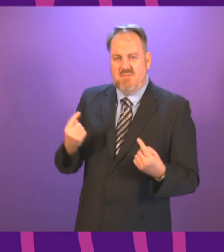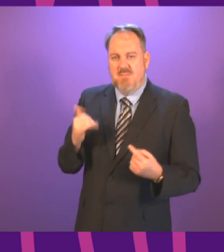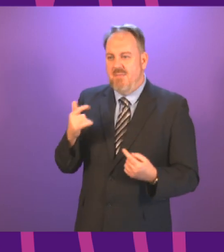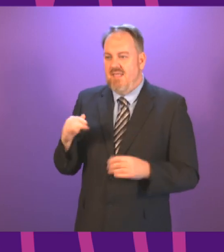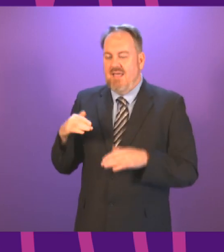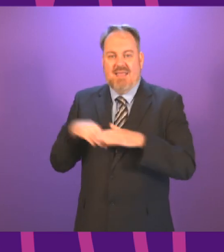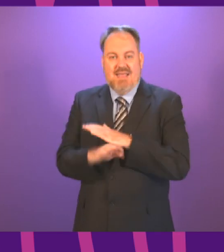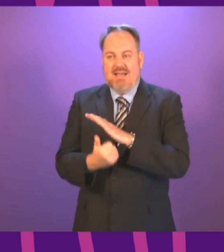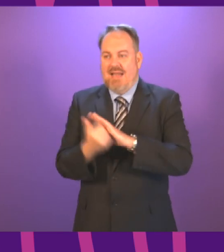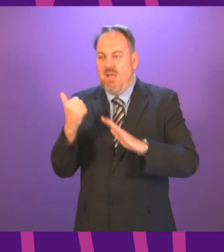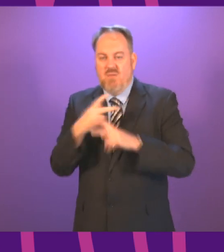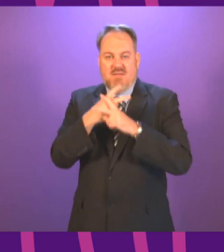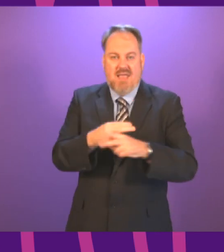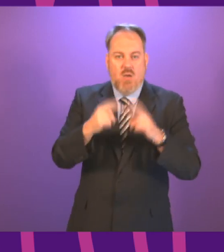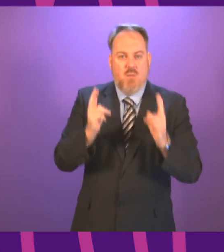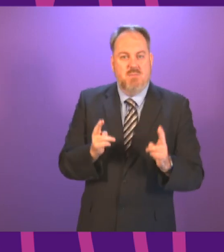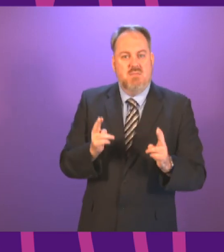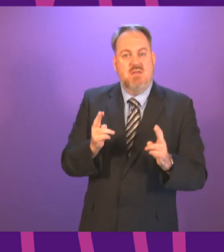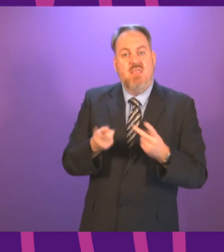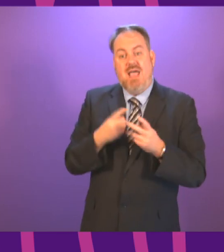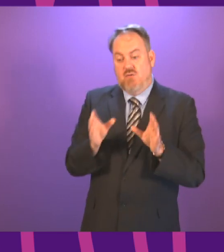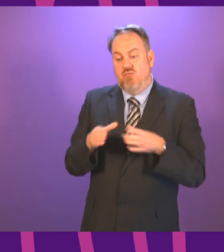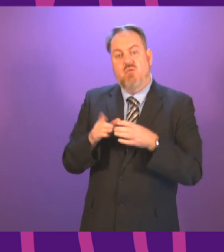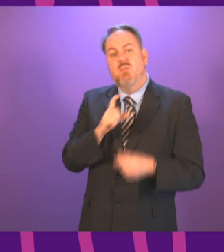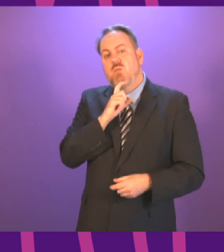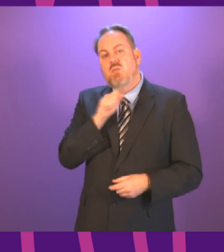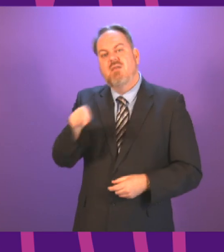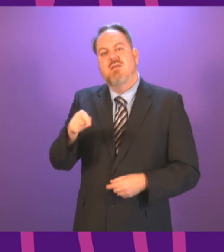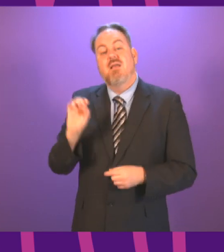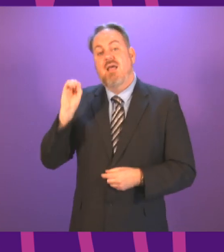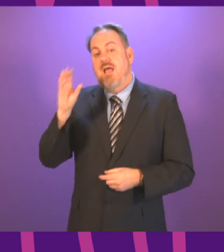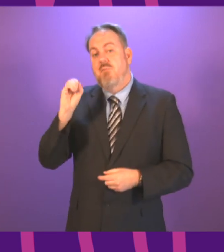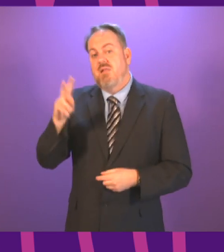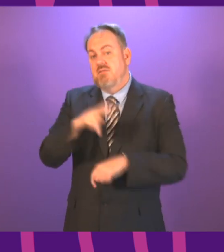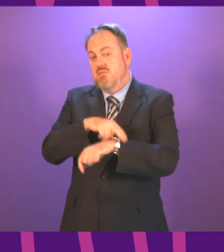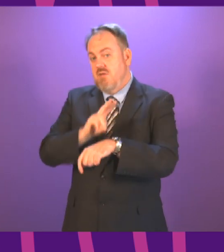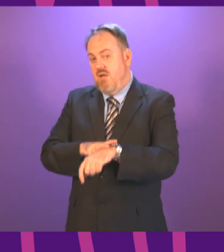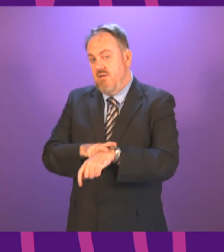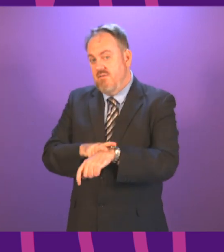go in and out of care homes, are ambulance staff. Three weeks ago, the First Minister